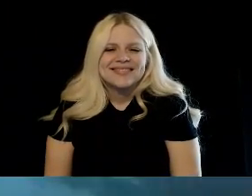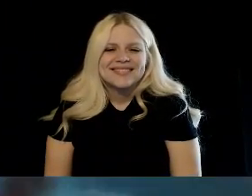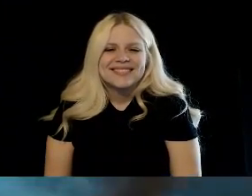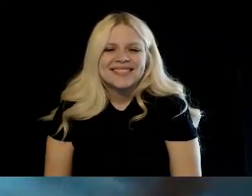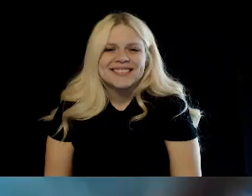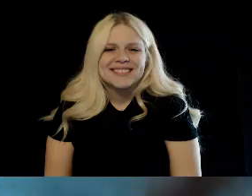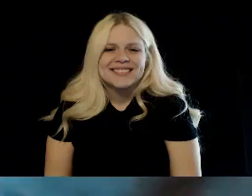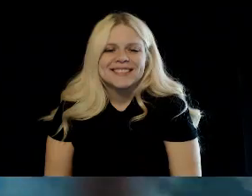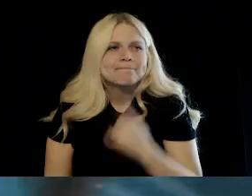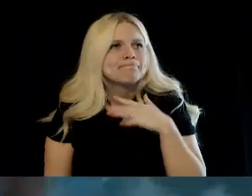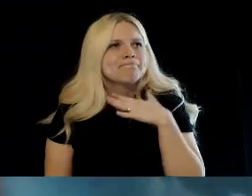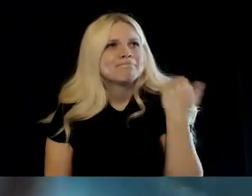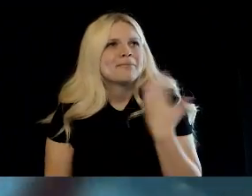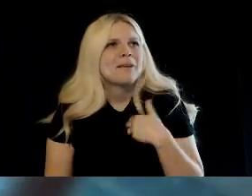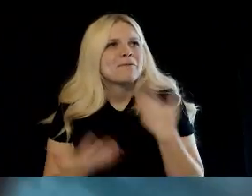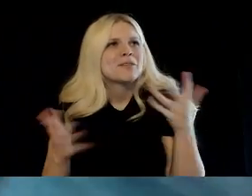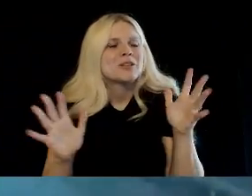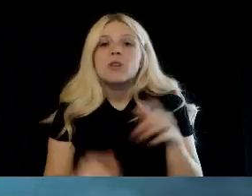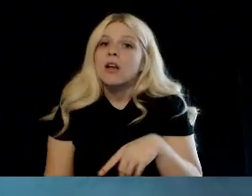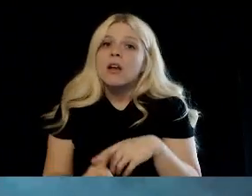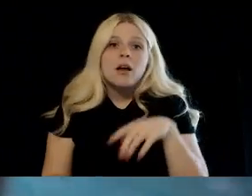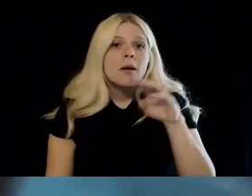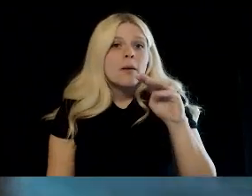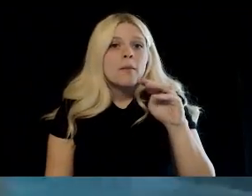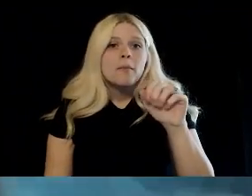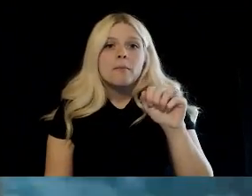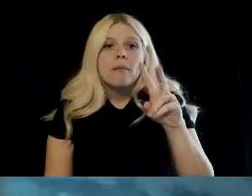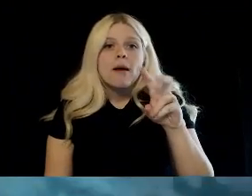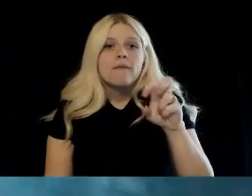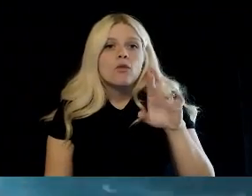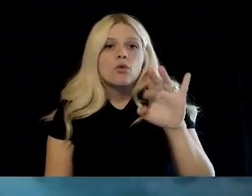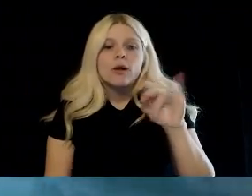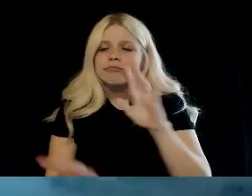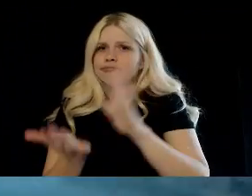So maverick did an excellent job holding still for that so as part of our training